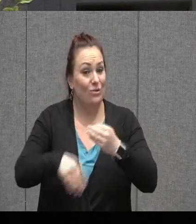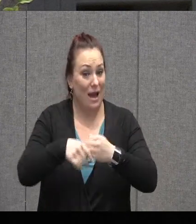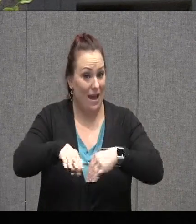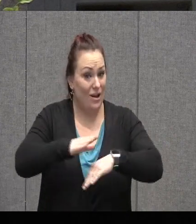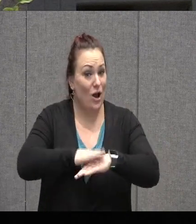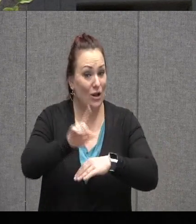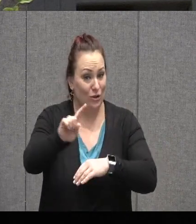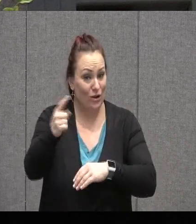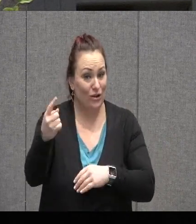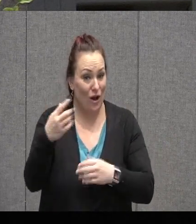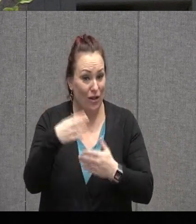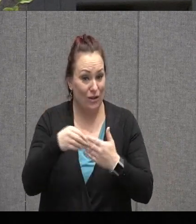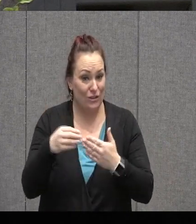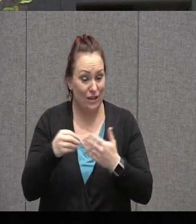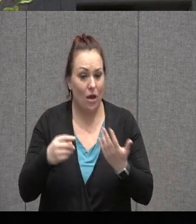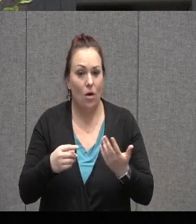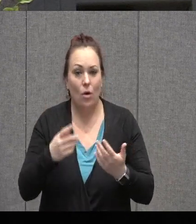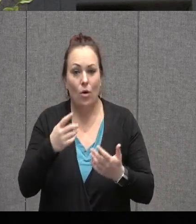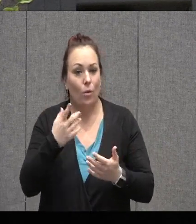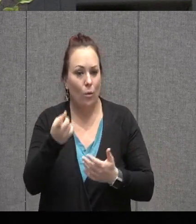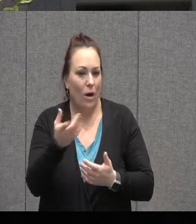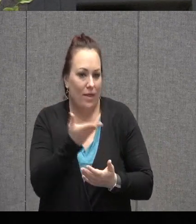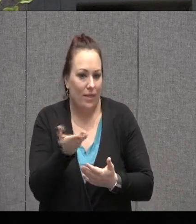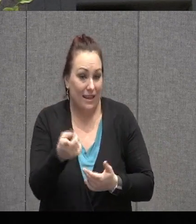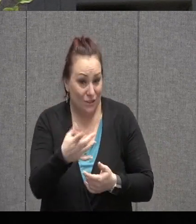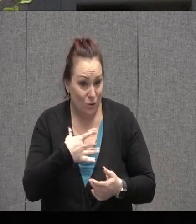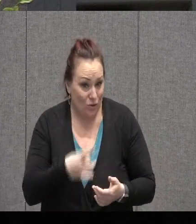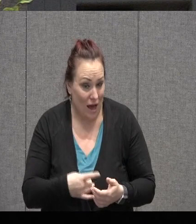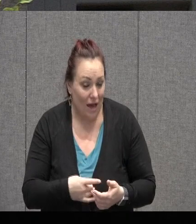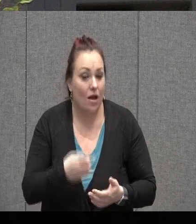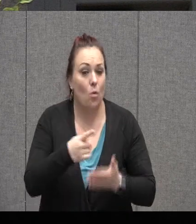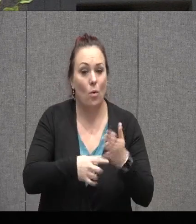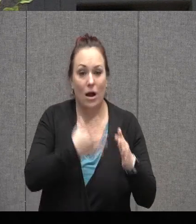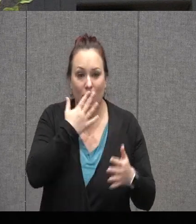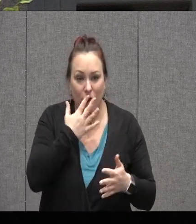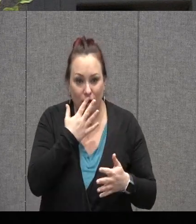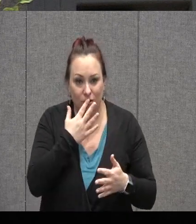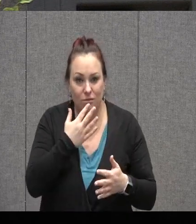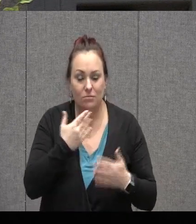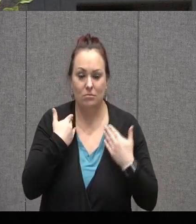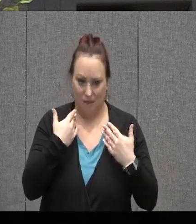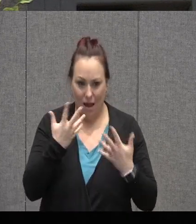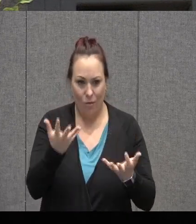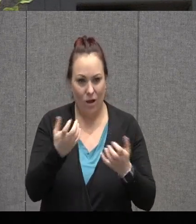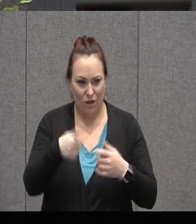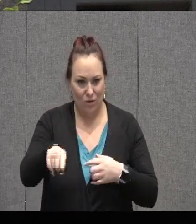What things do you like? What colors? Those are all the things I want you to think about as you do this.